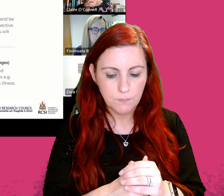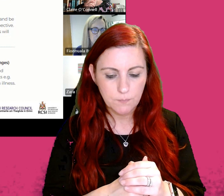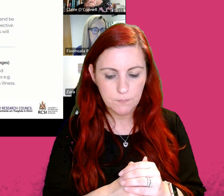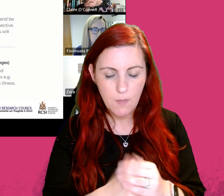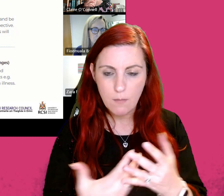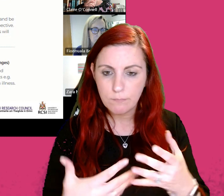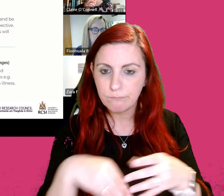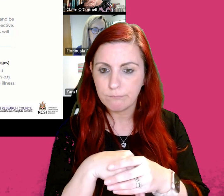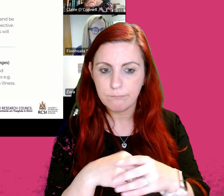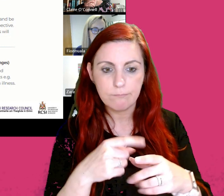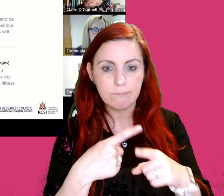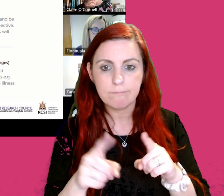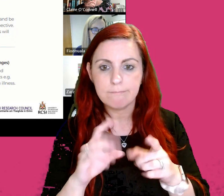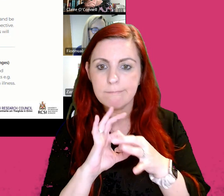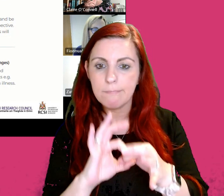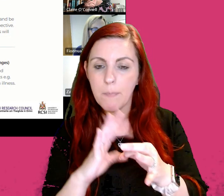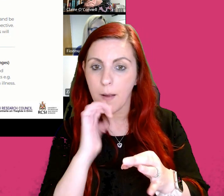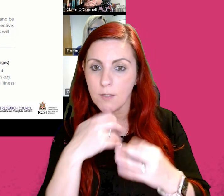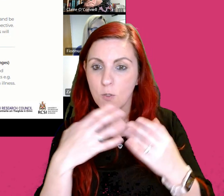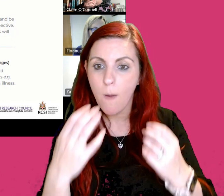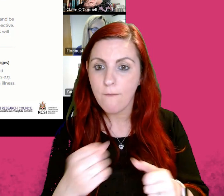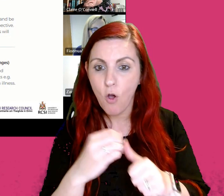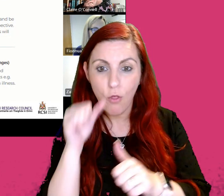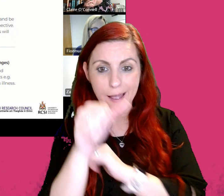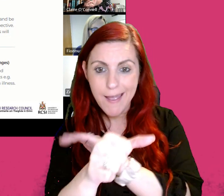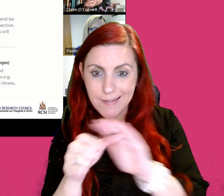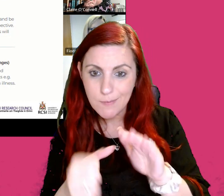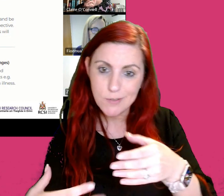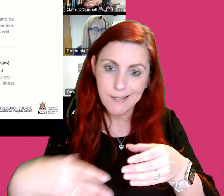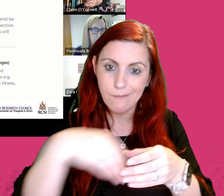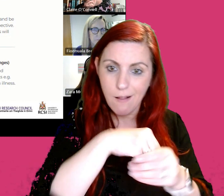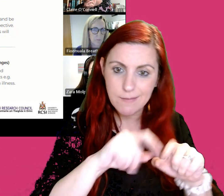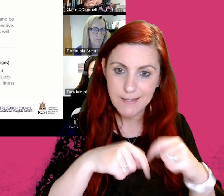and relevance because you brought another expert into the team so you're bringing somebody who has